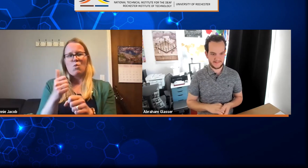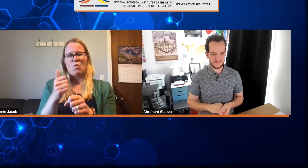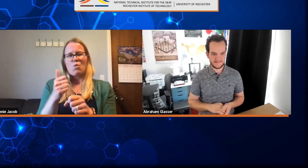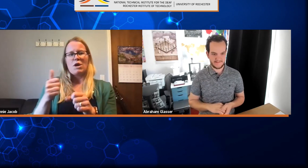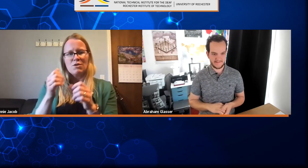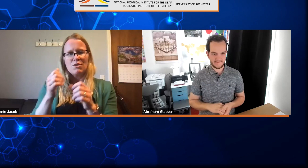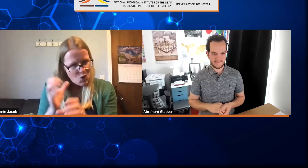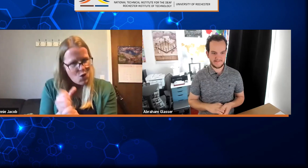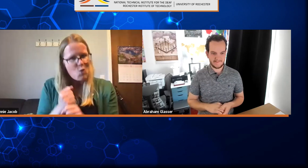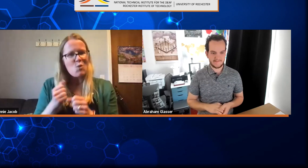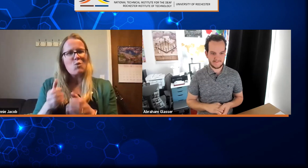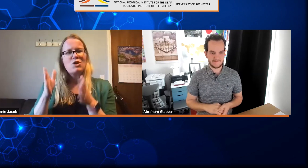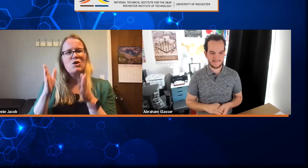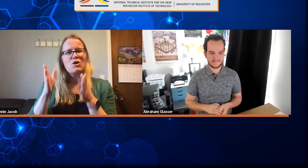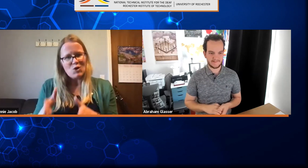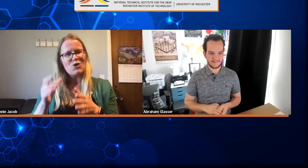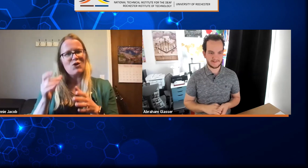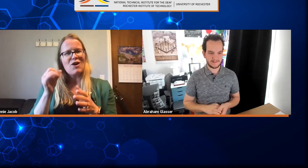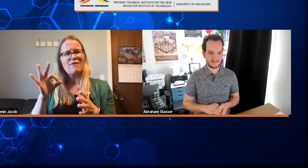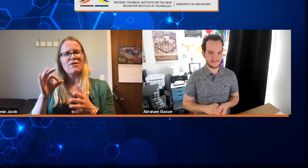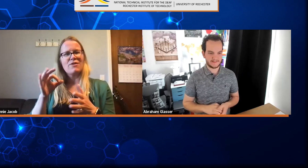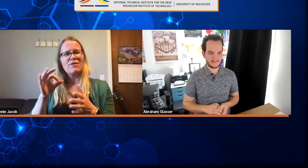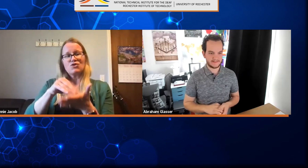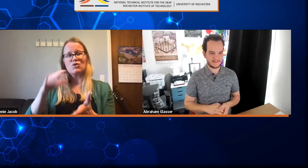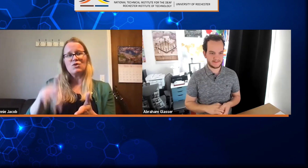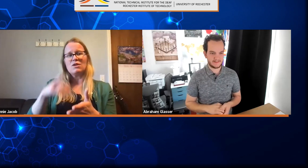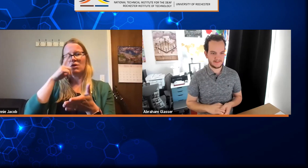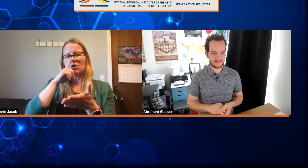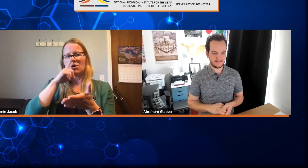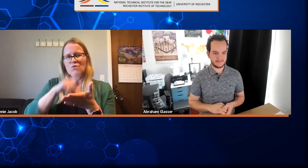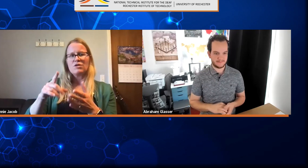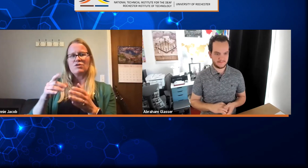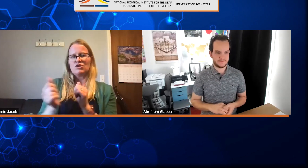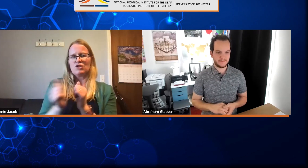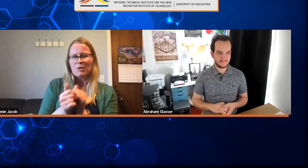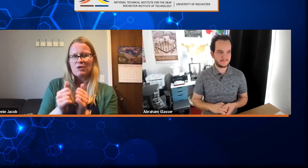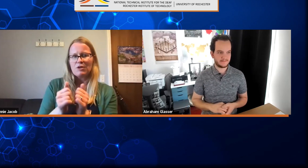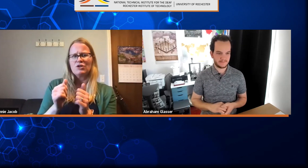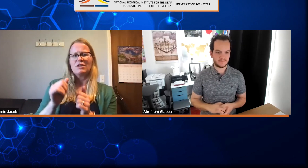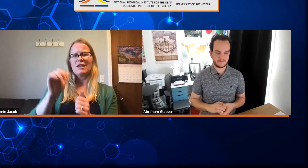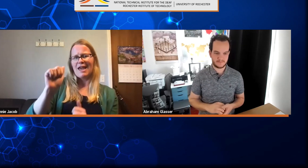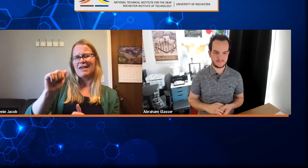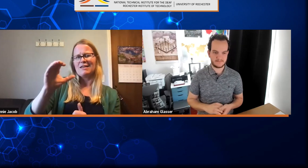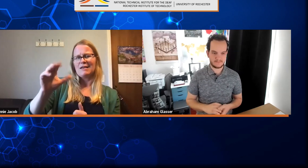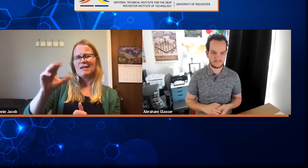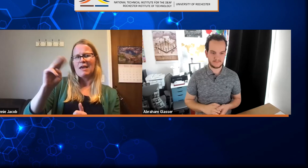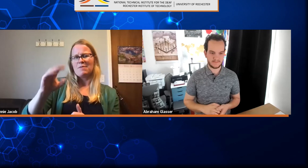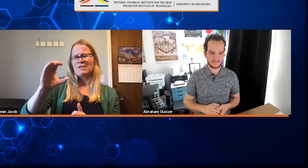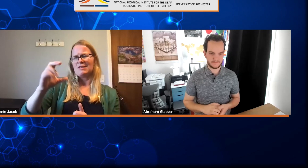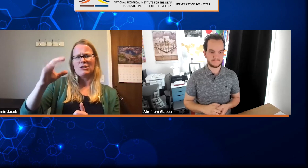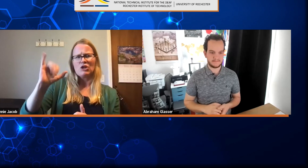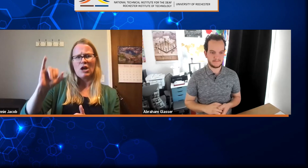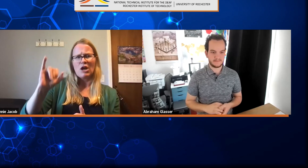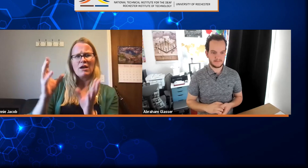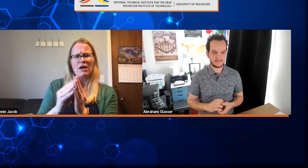in the Student Research Competition... at the ACM CHI Conference